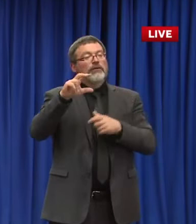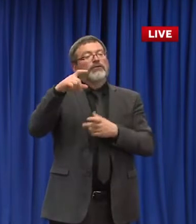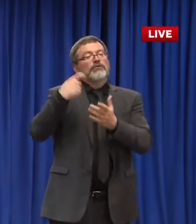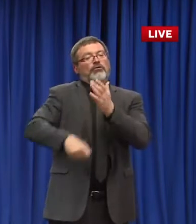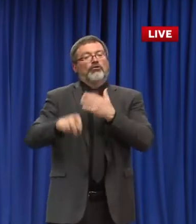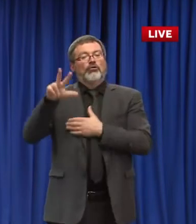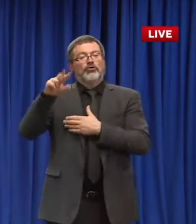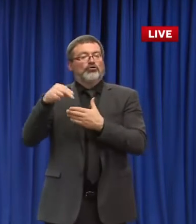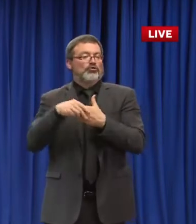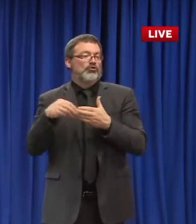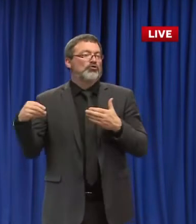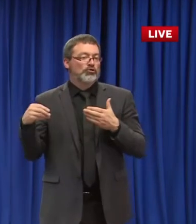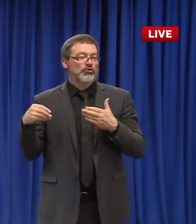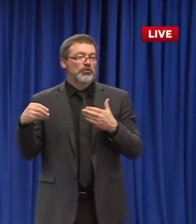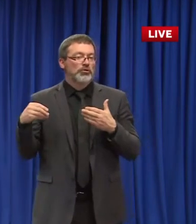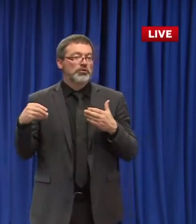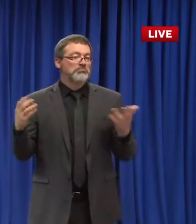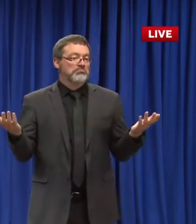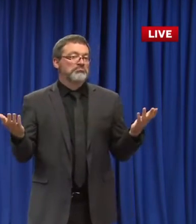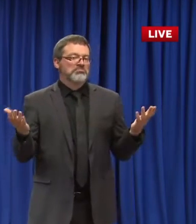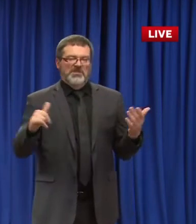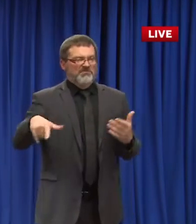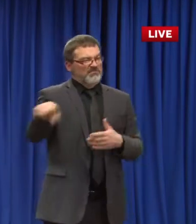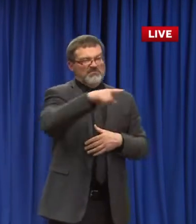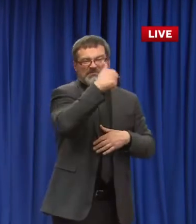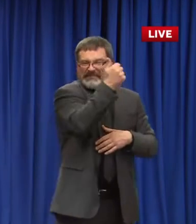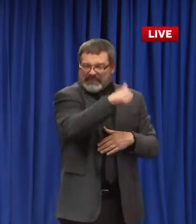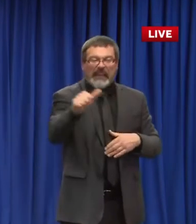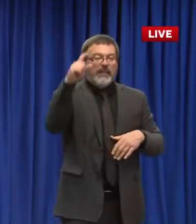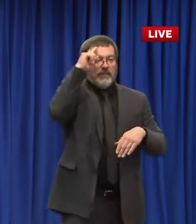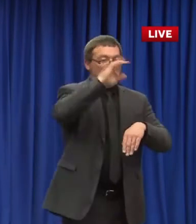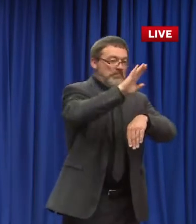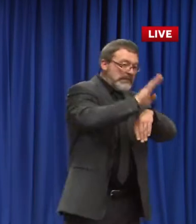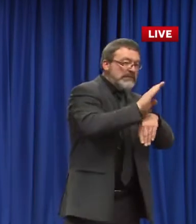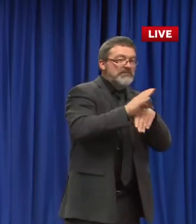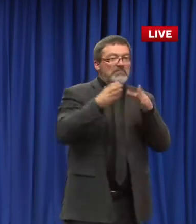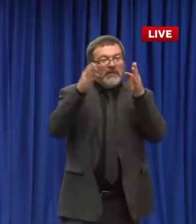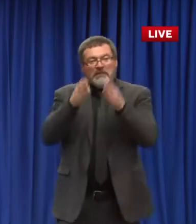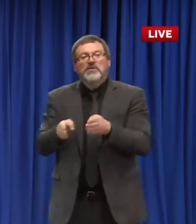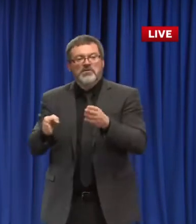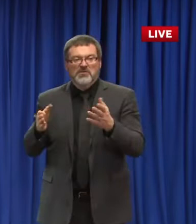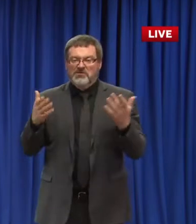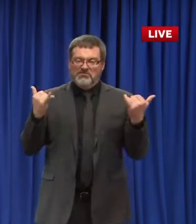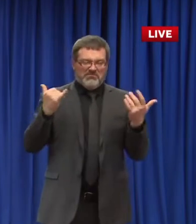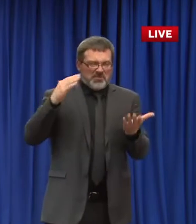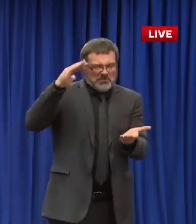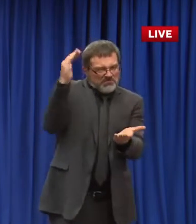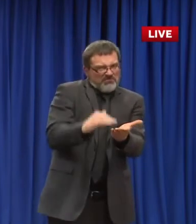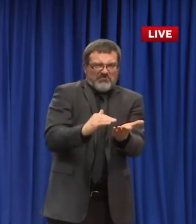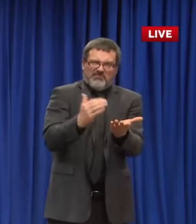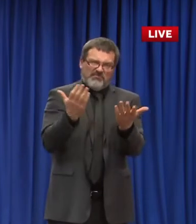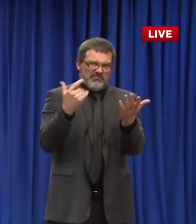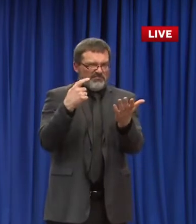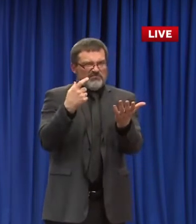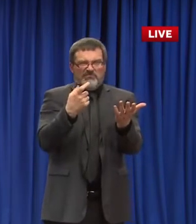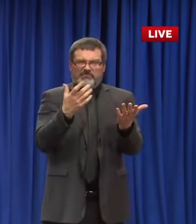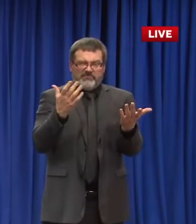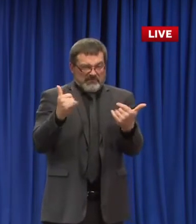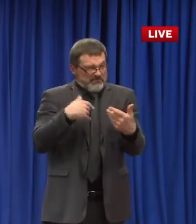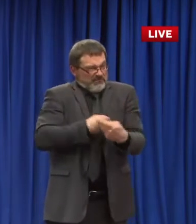WHOEVER MIGHT WANT THEM AND BUY THEM AT COST WHICH IS FAR LESS THAN THAN WHAT YOU SEE A LOT OF THEM OUT THERE IN THE TRADITIONAL.